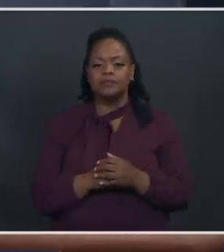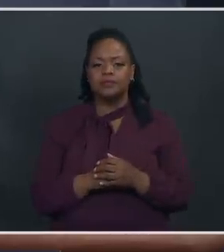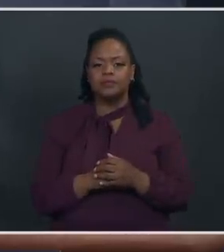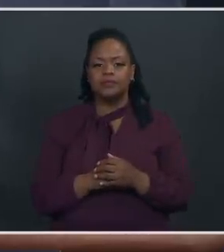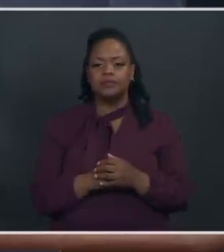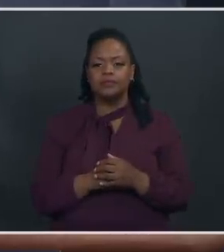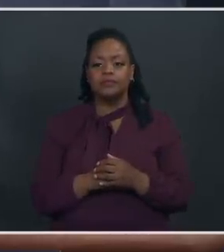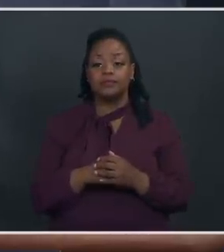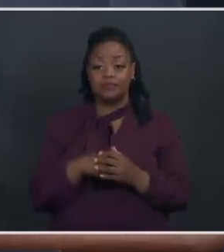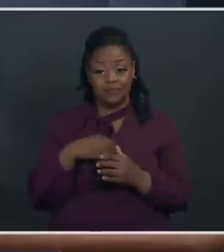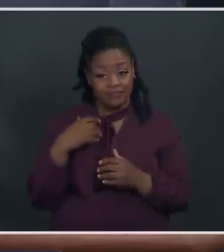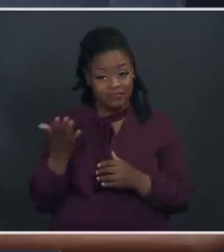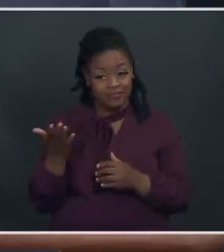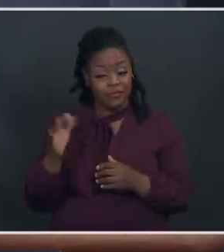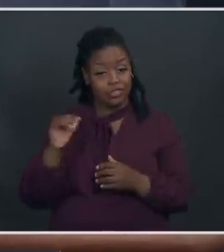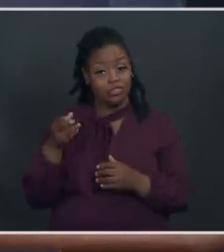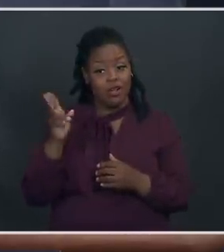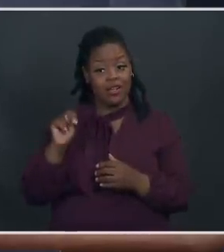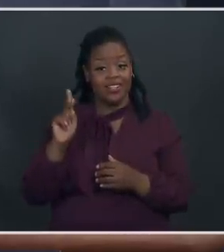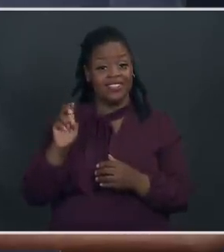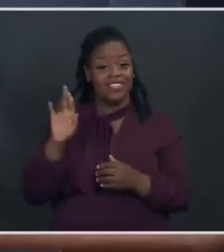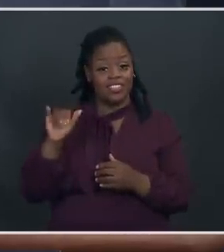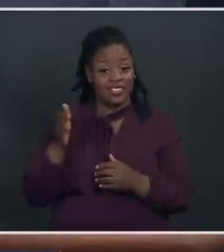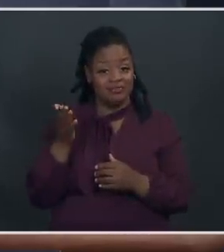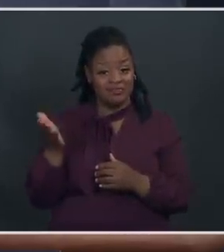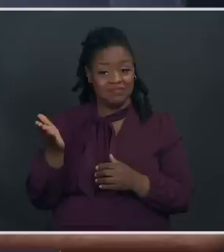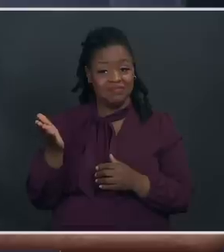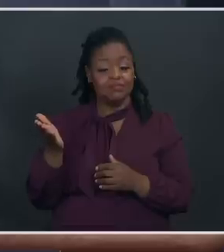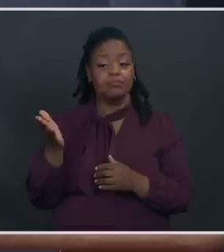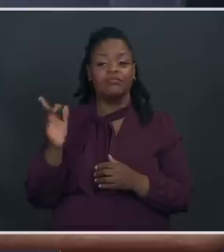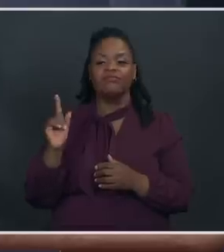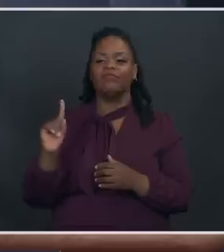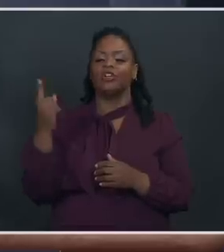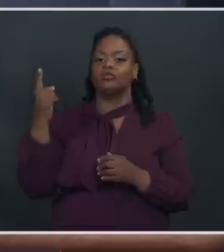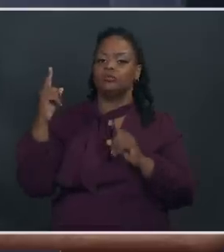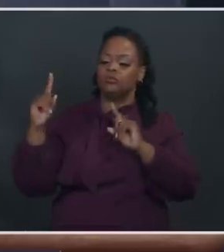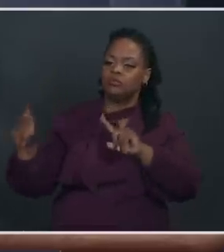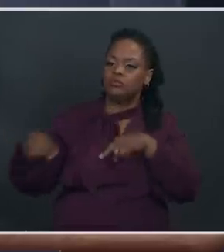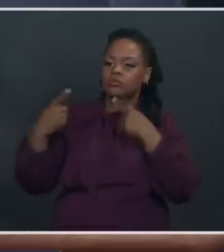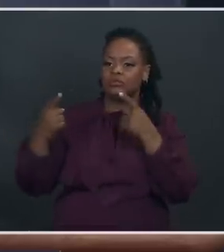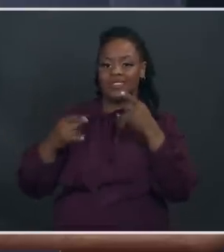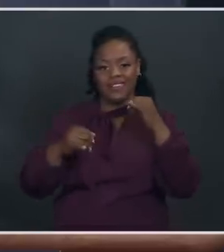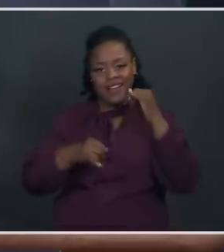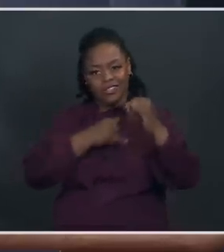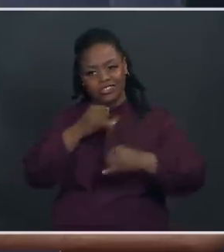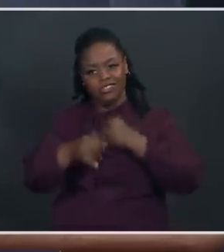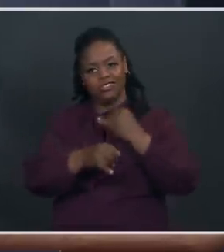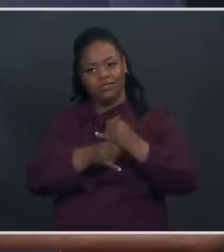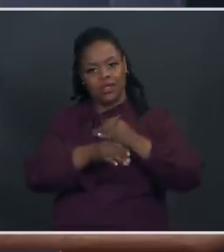the first-ever international climate envoy -- the authority to really drive forward a process